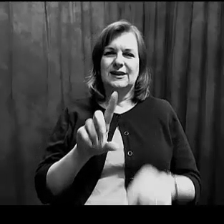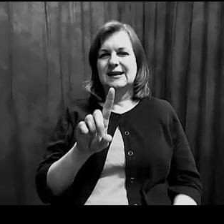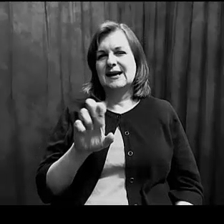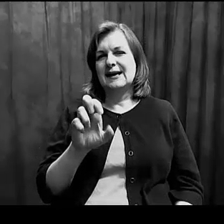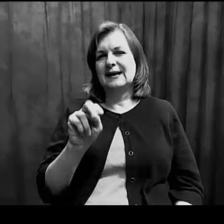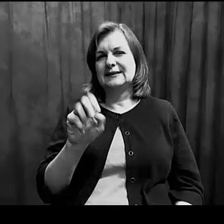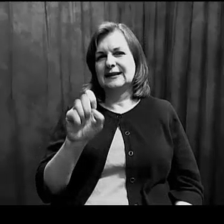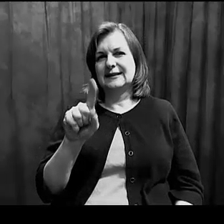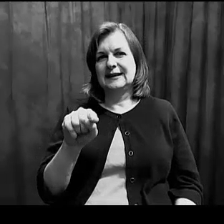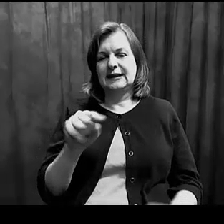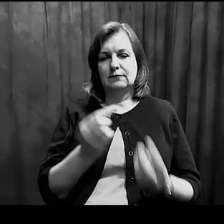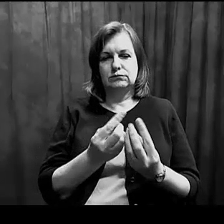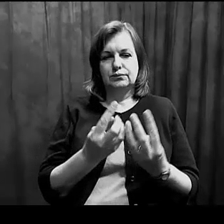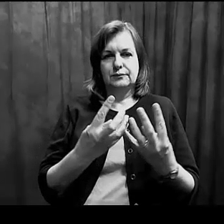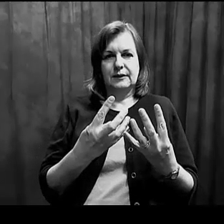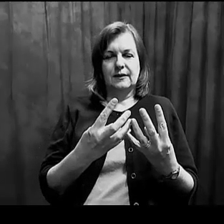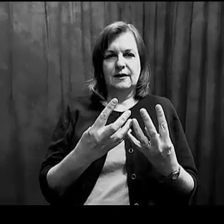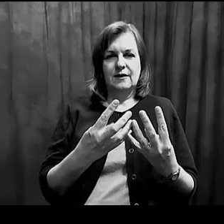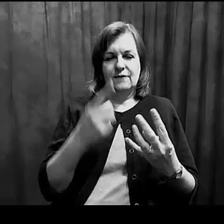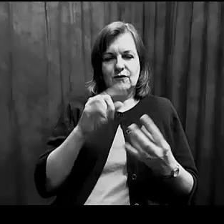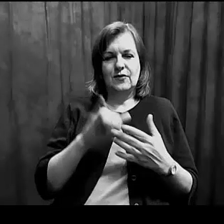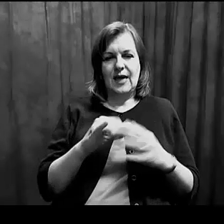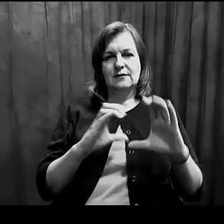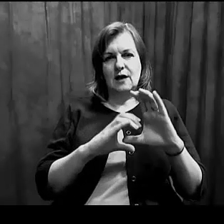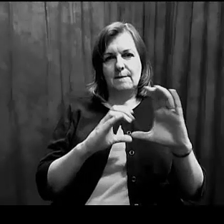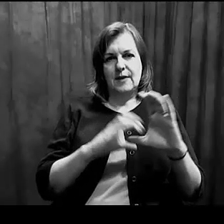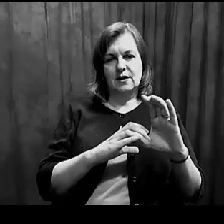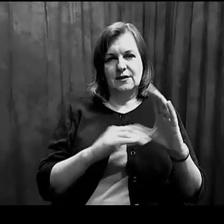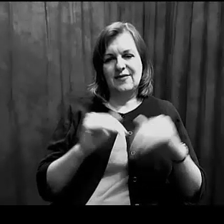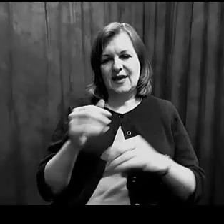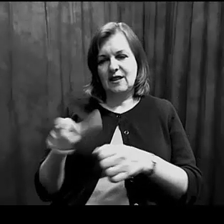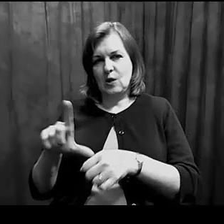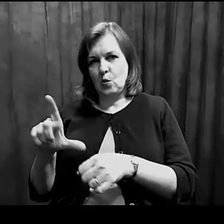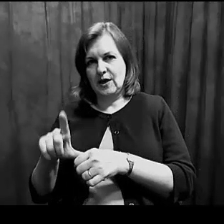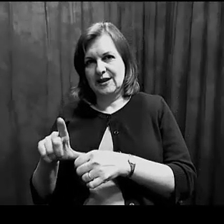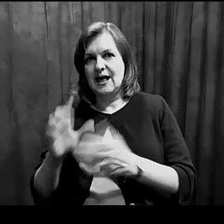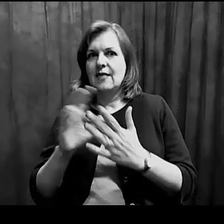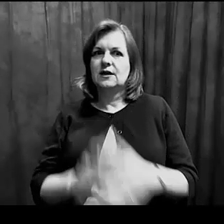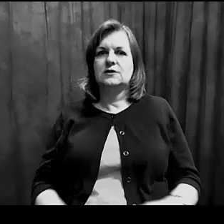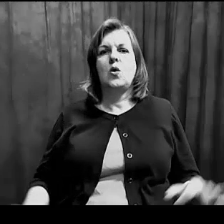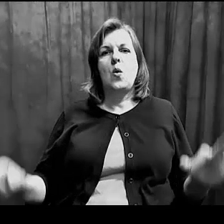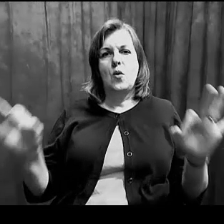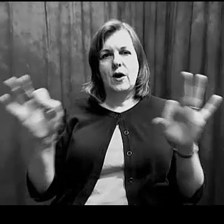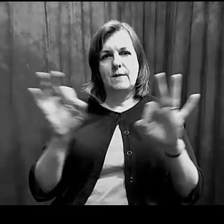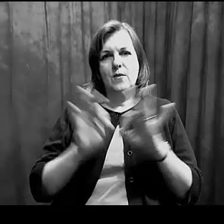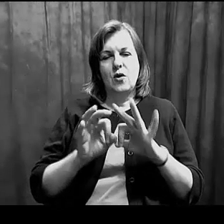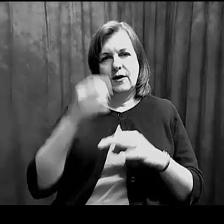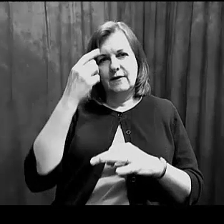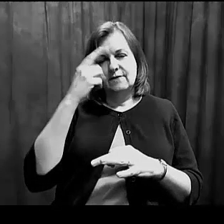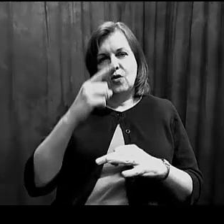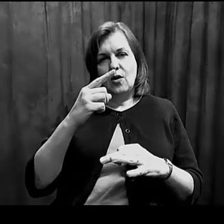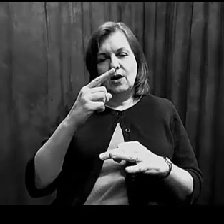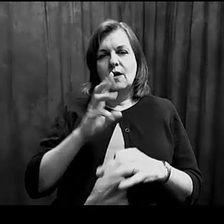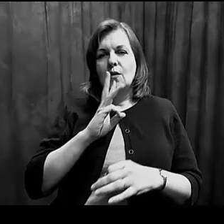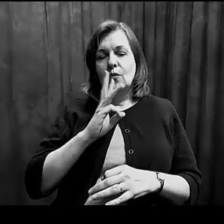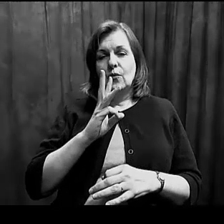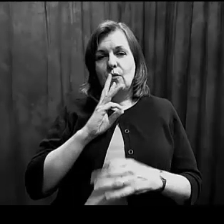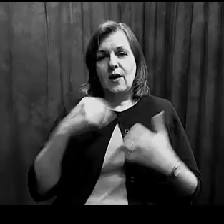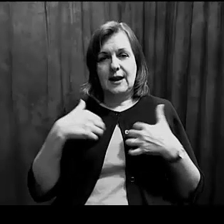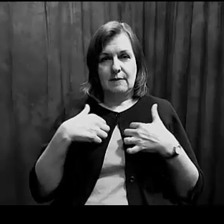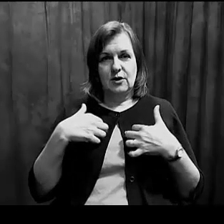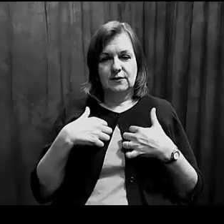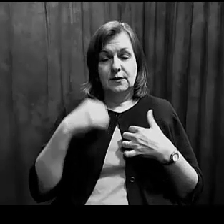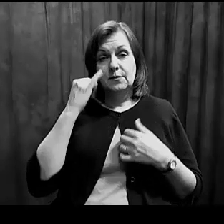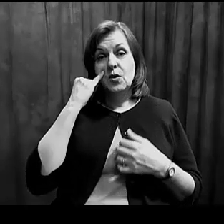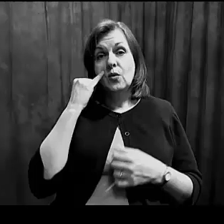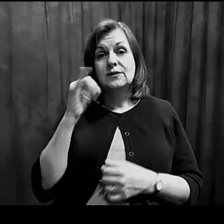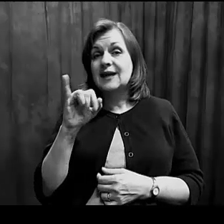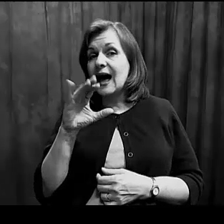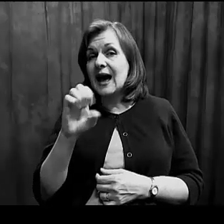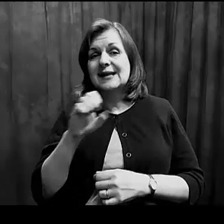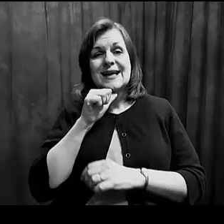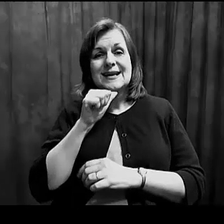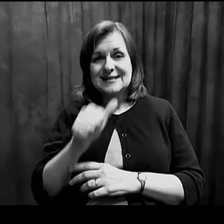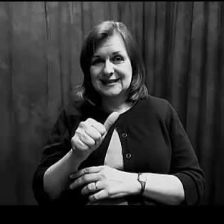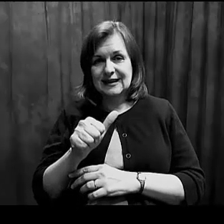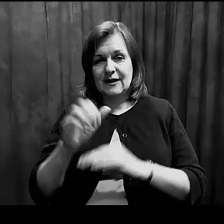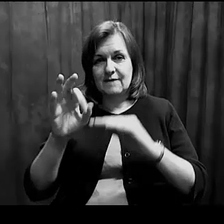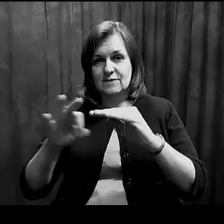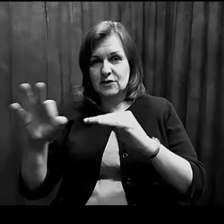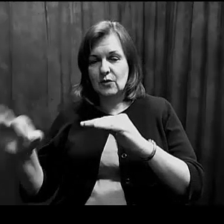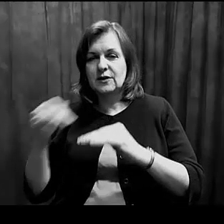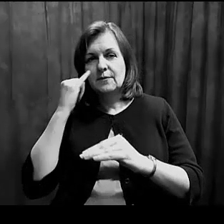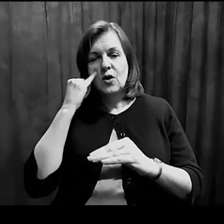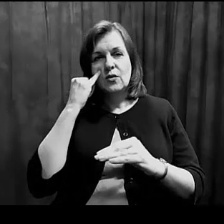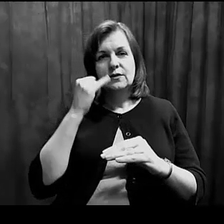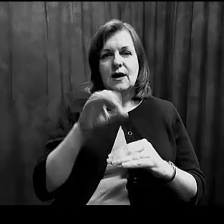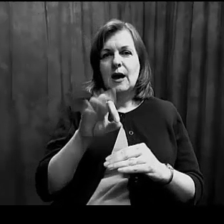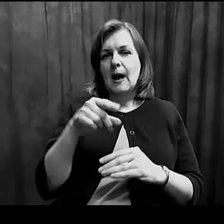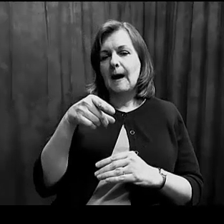a very different density for this compound as a water state -- this is critical for aquatic organisms if ice didn't float